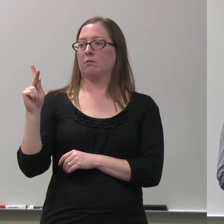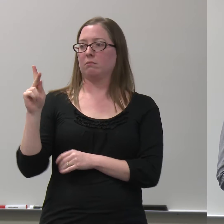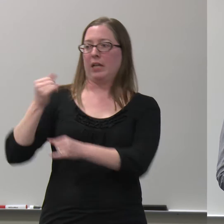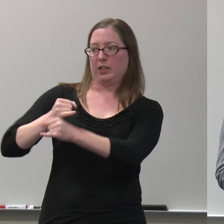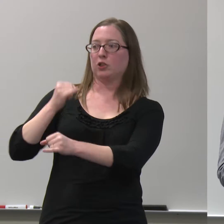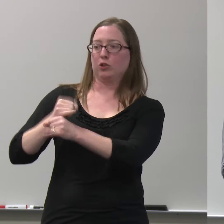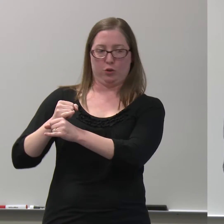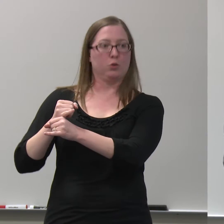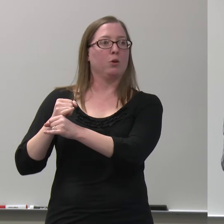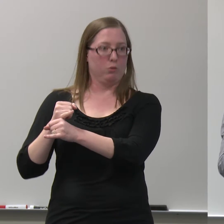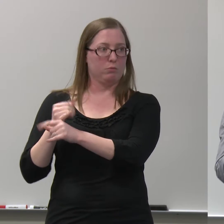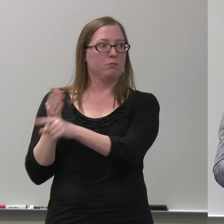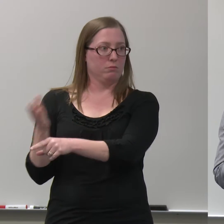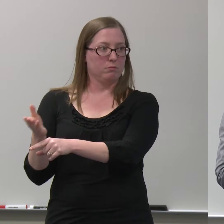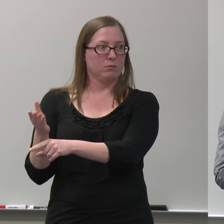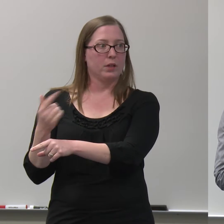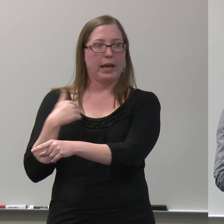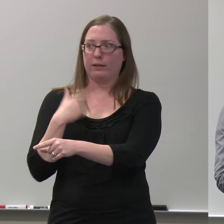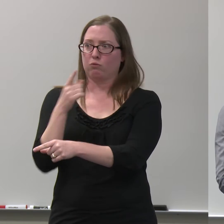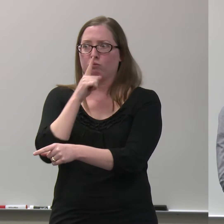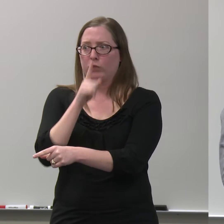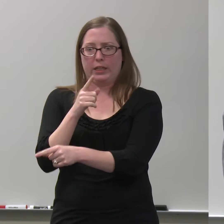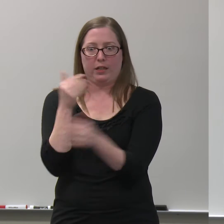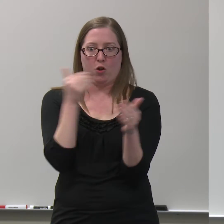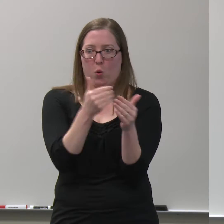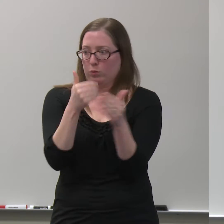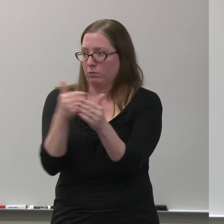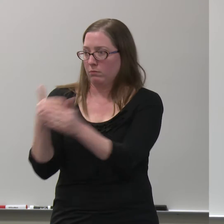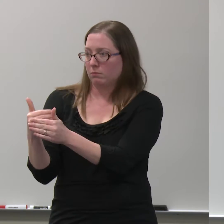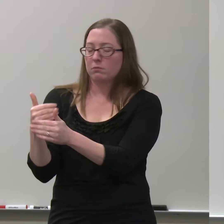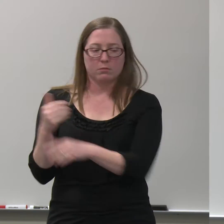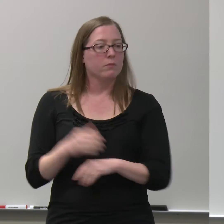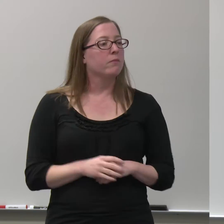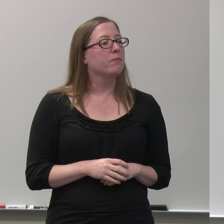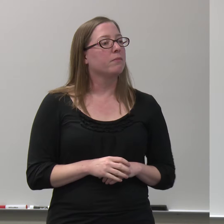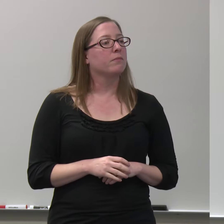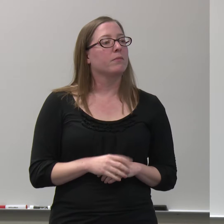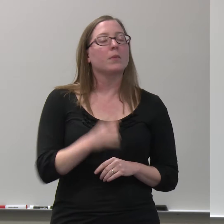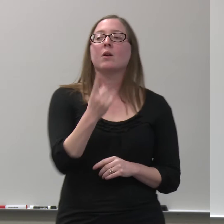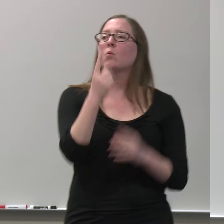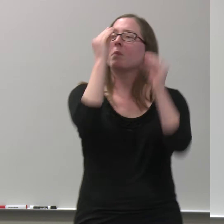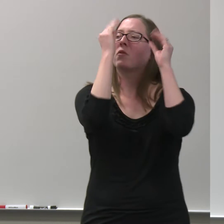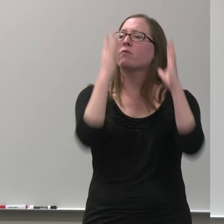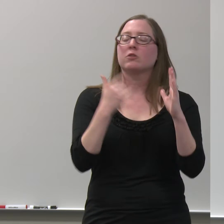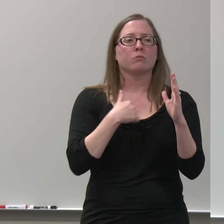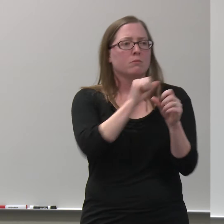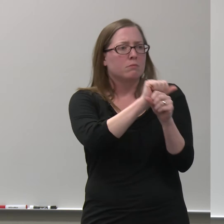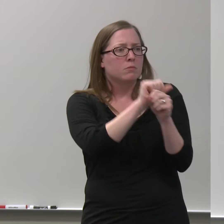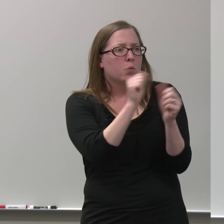all within, like, a mile of each other, and I worked with a professor who had moved there